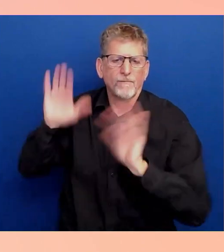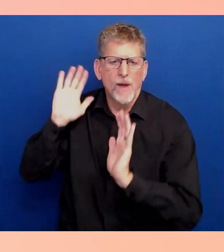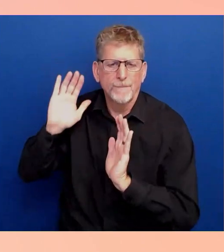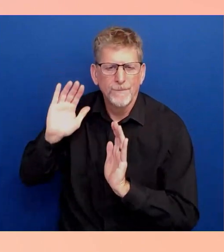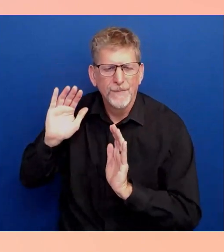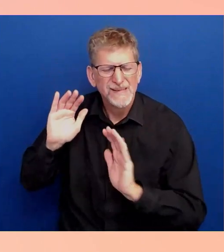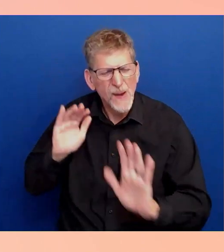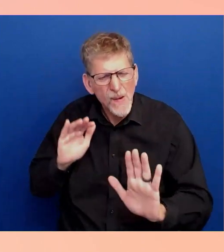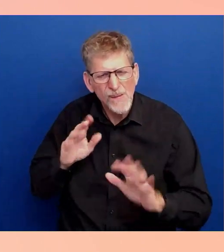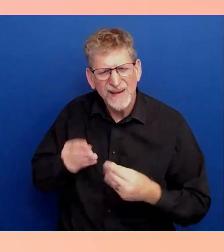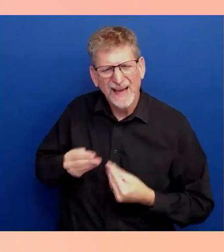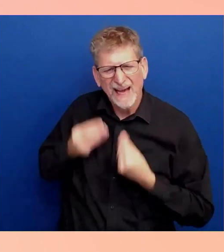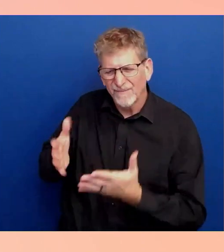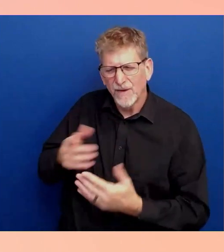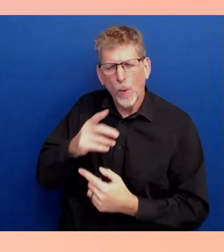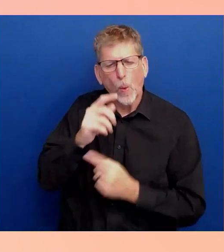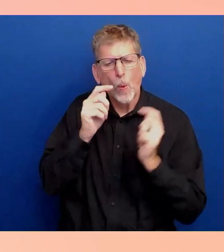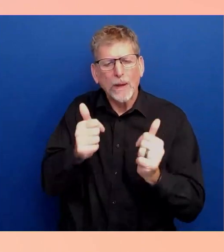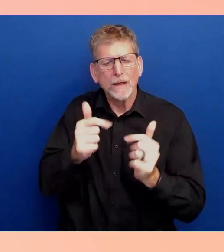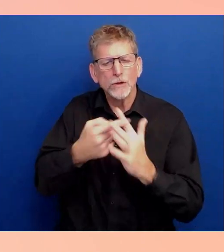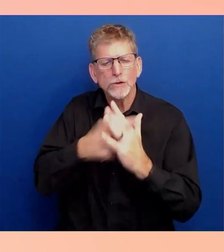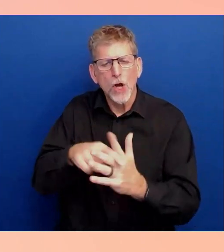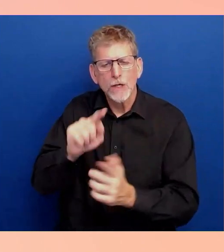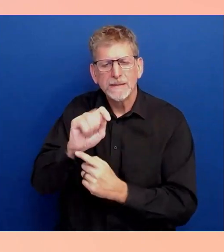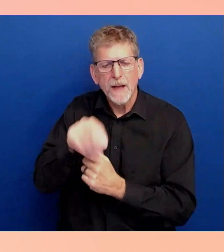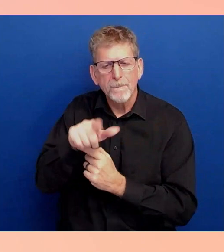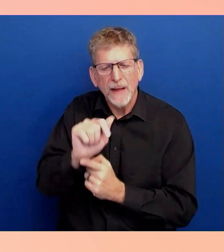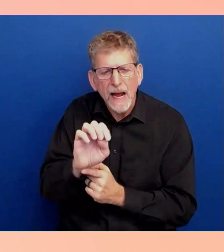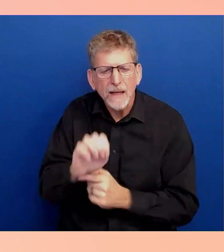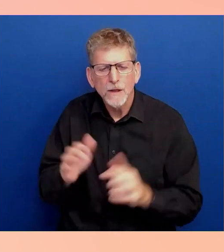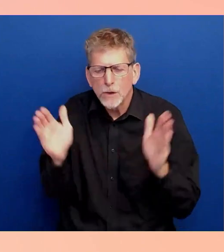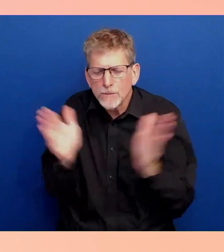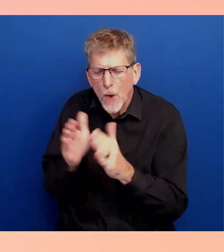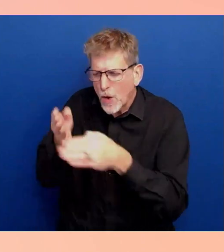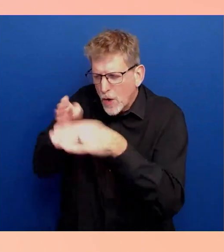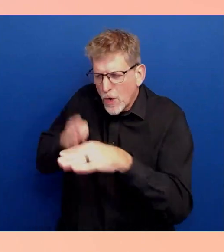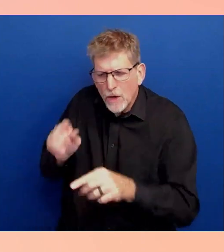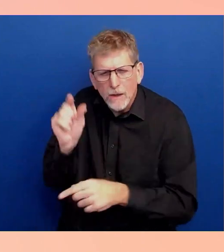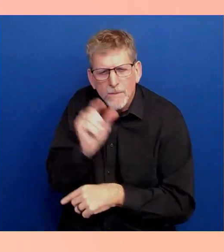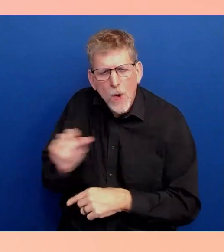or allowing save drafts of their work are just a few ways to help reduce this cognitive load.